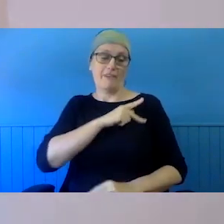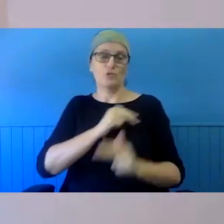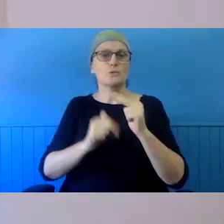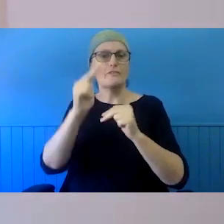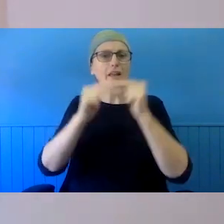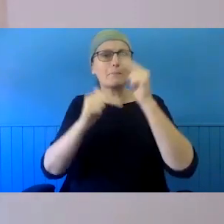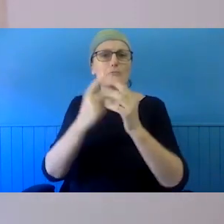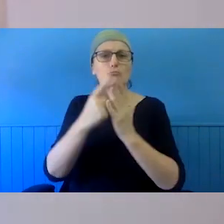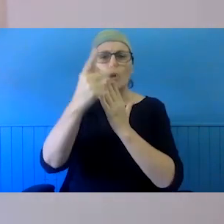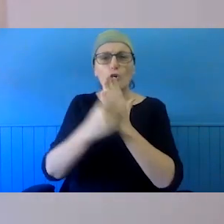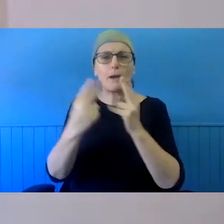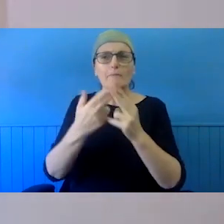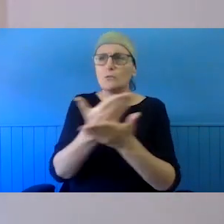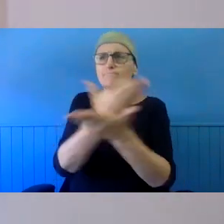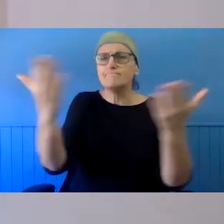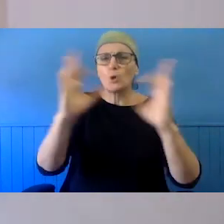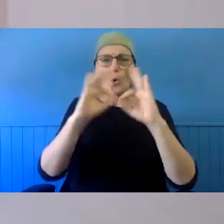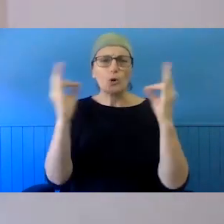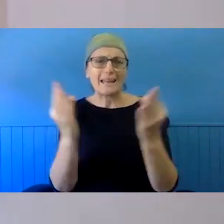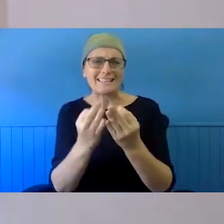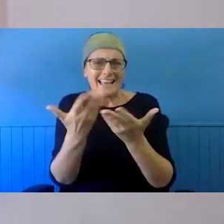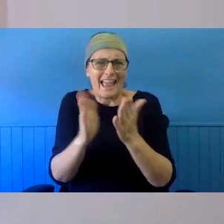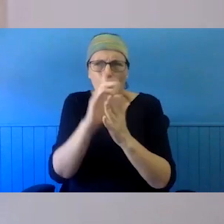business models. As a participant, you will join other organisations